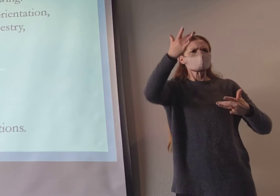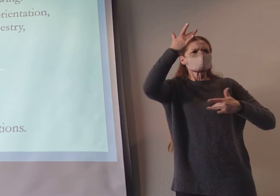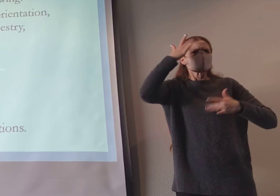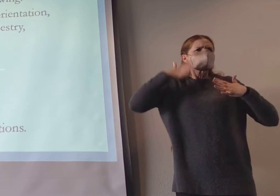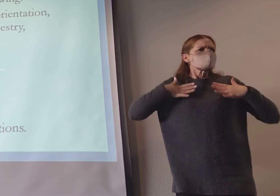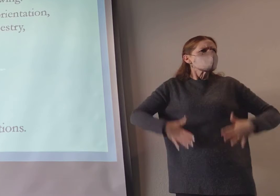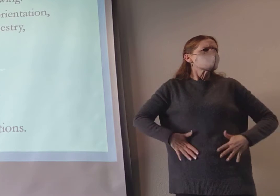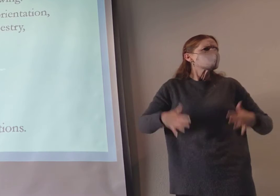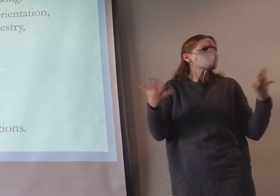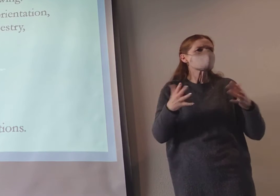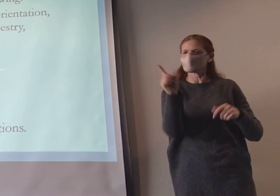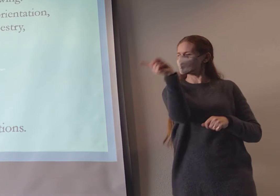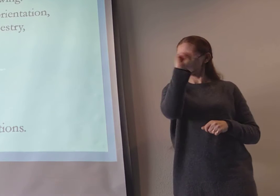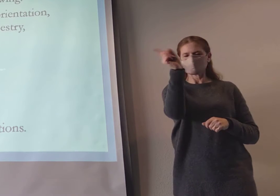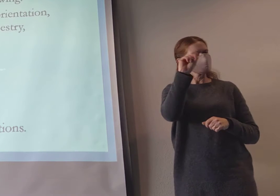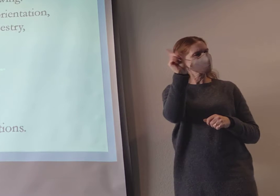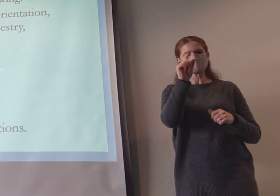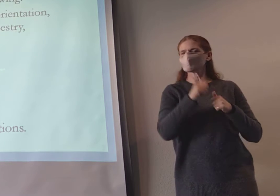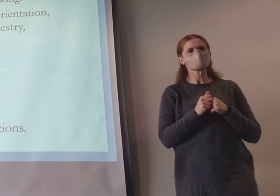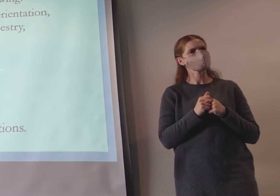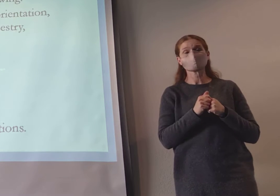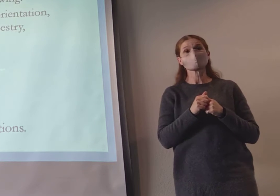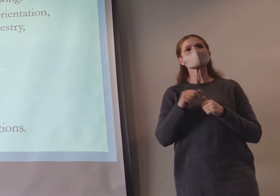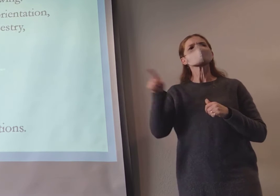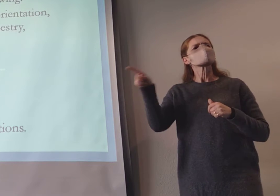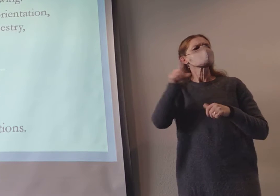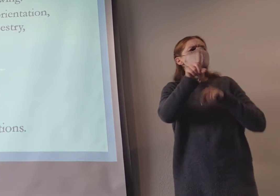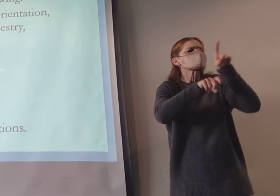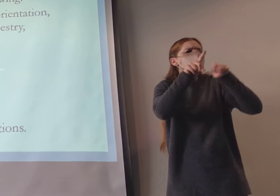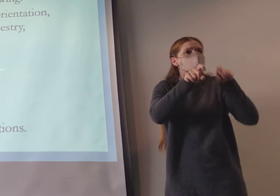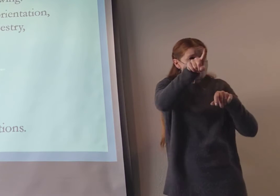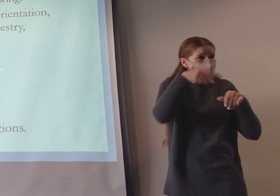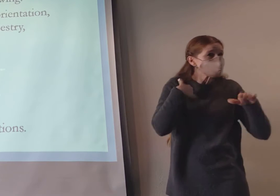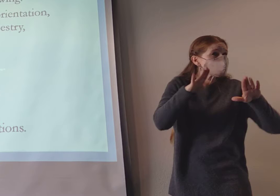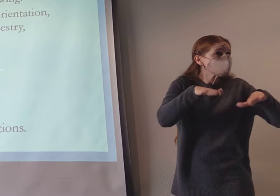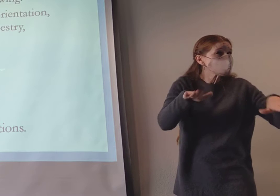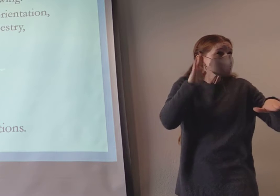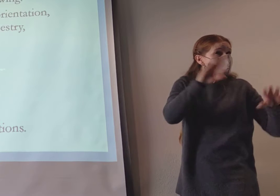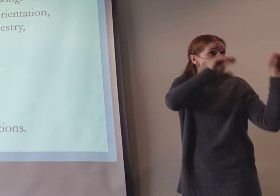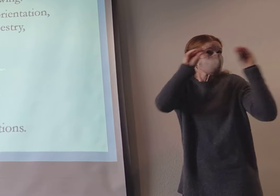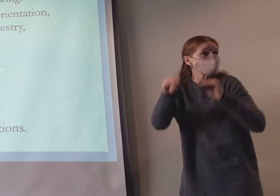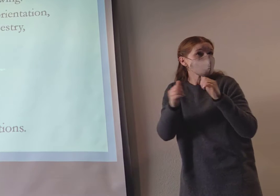They're not allowed to ask if you have children or minors in the household, because only adults